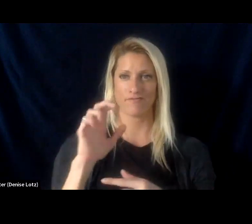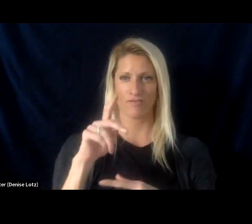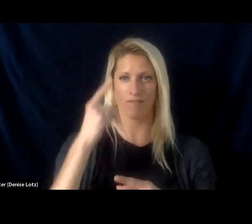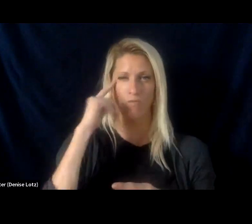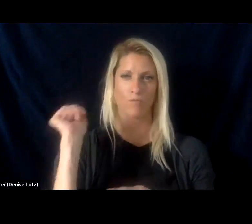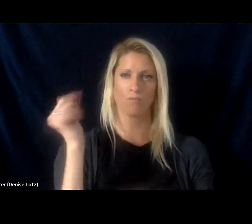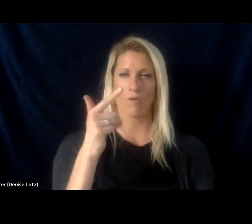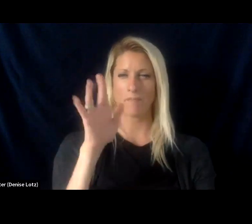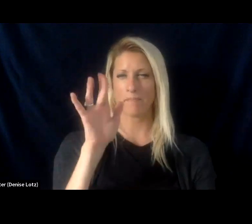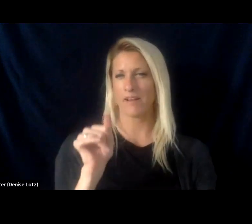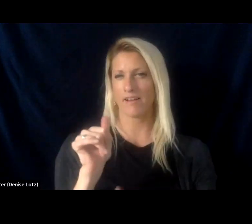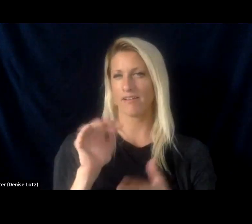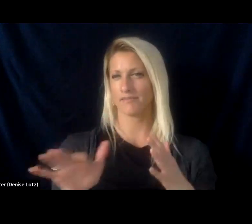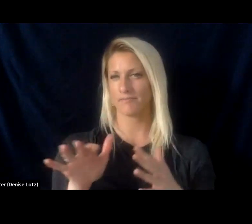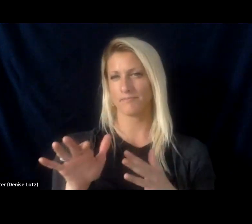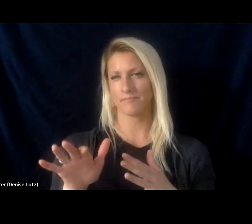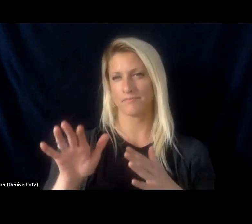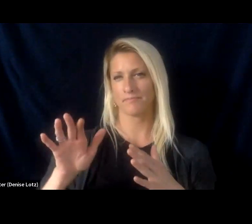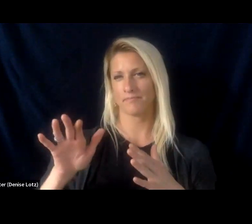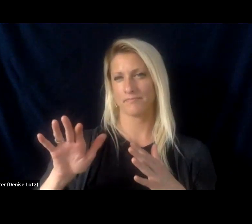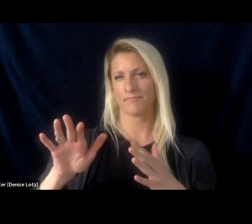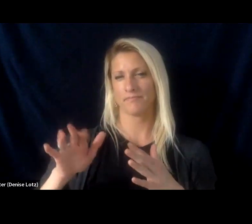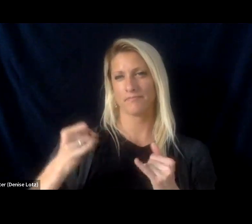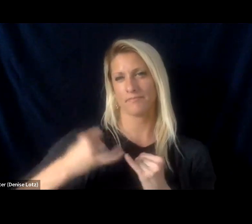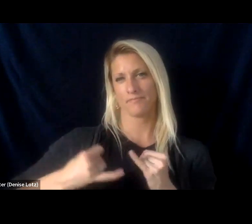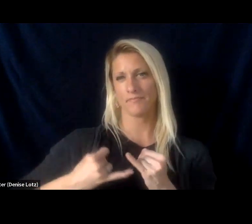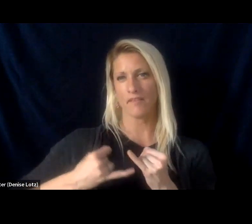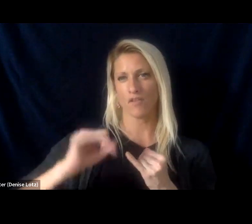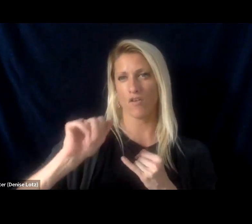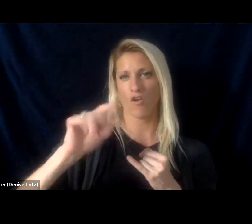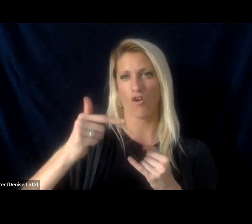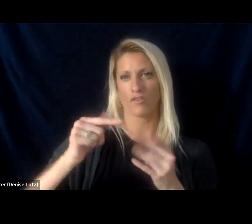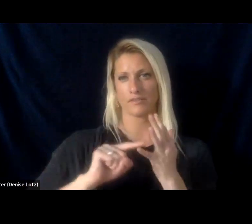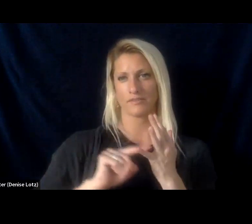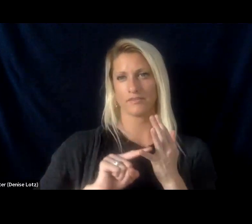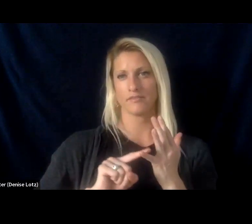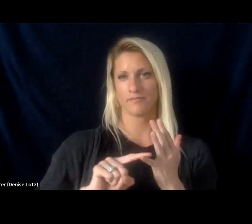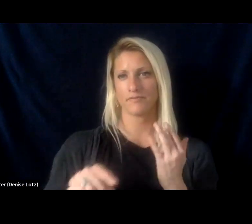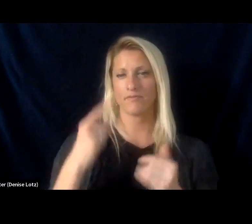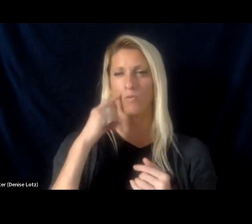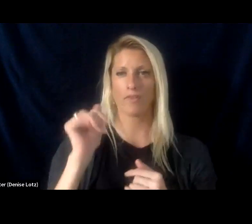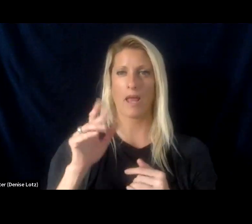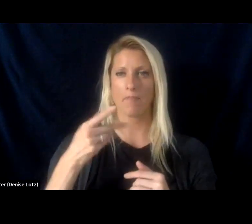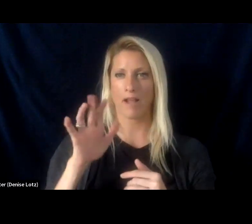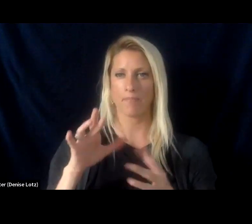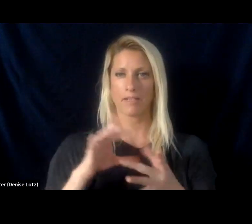summer, so I would say, like August is when public comments period is open. That's when